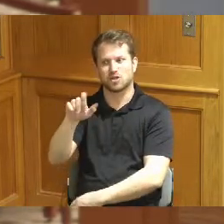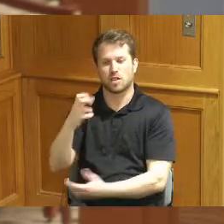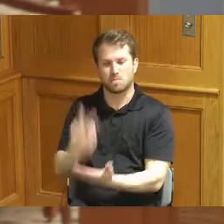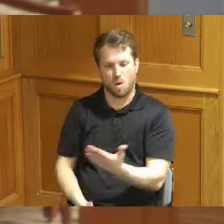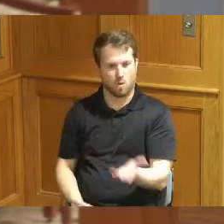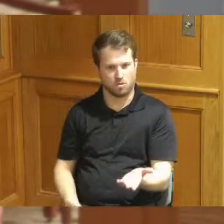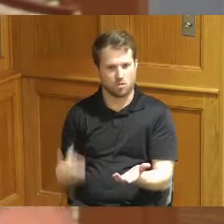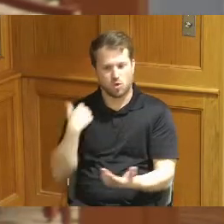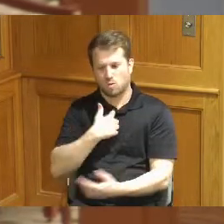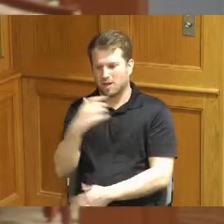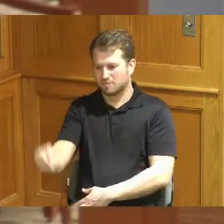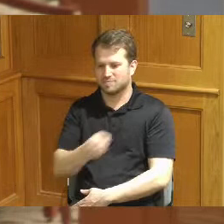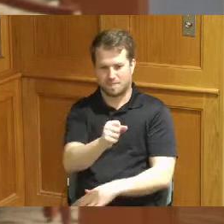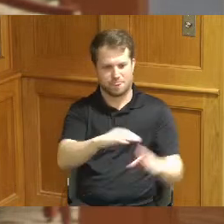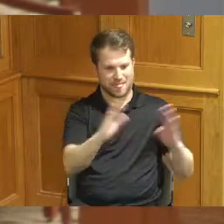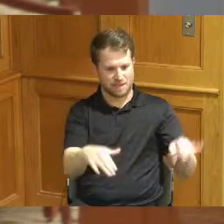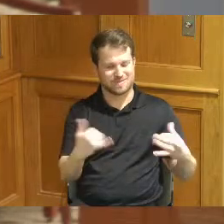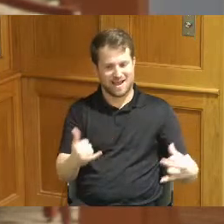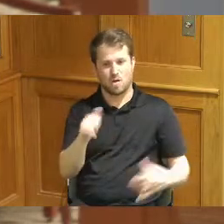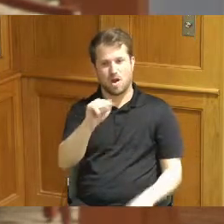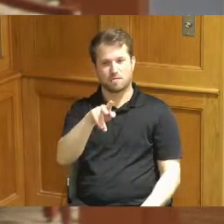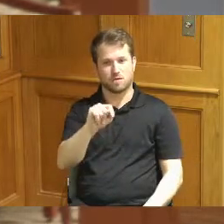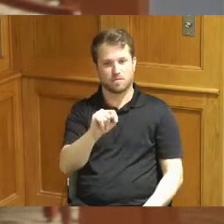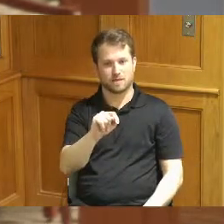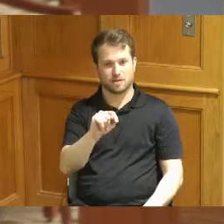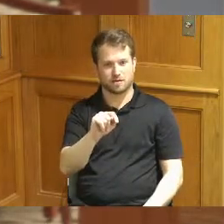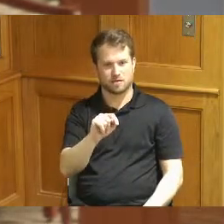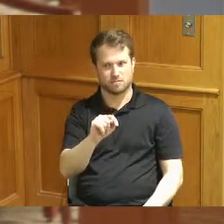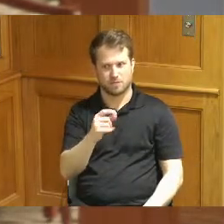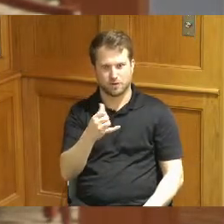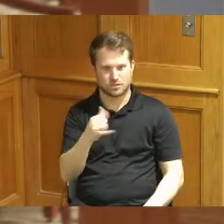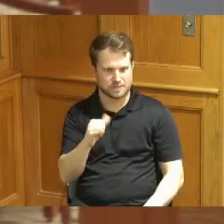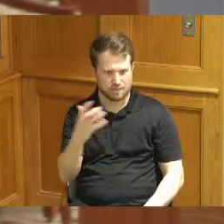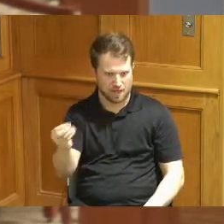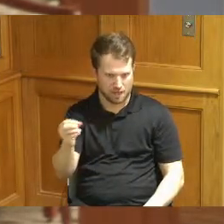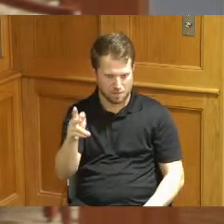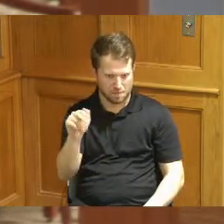housing and now they have an apartment but guess what they're still going out in panhandling so